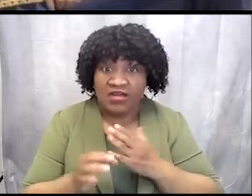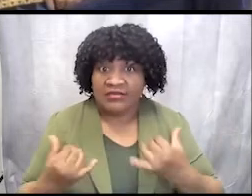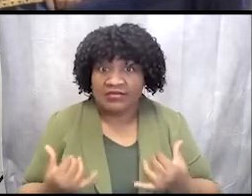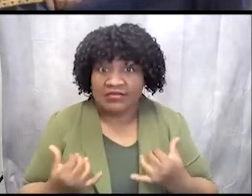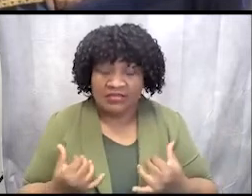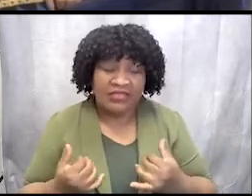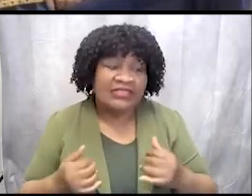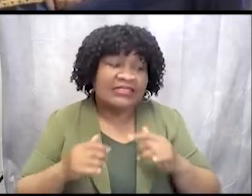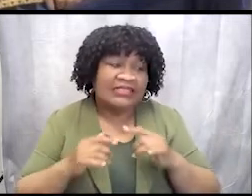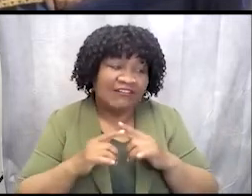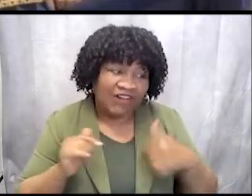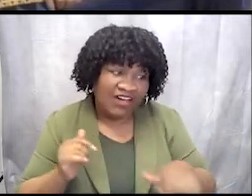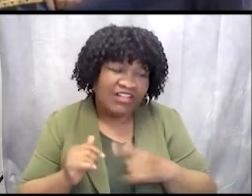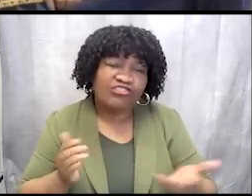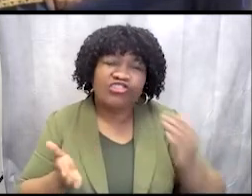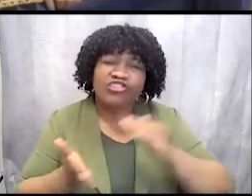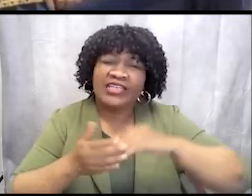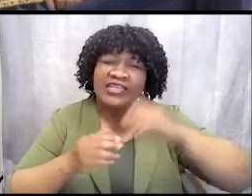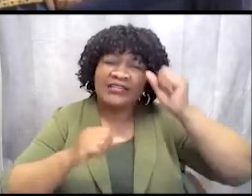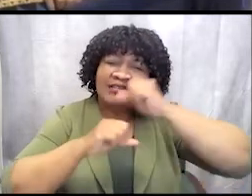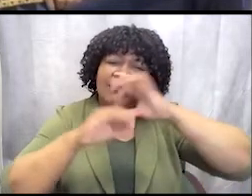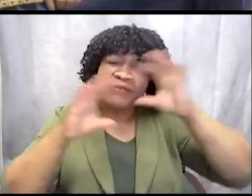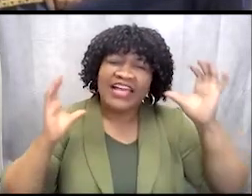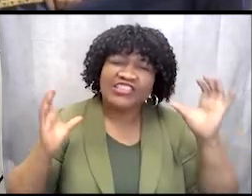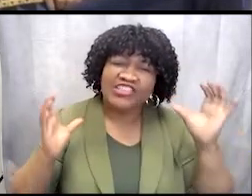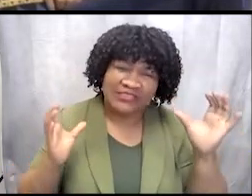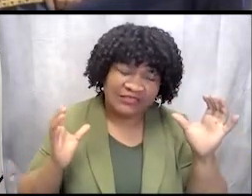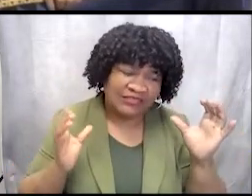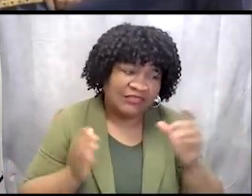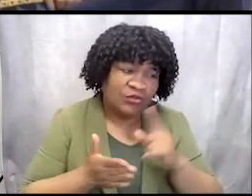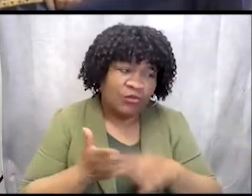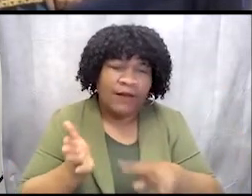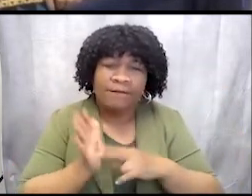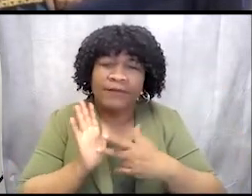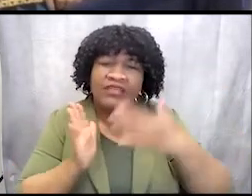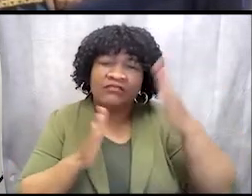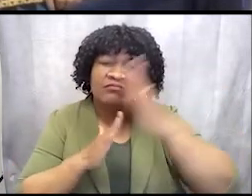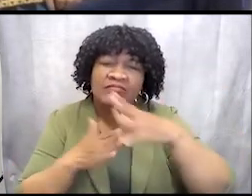but for us to reimagine what leaders should be